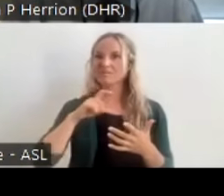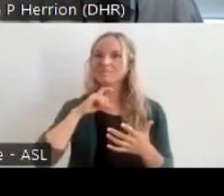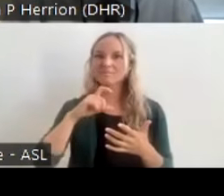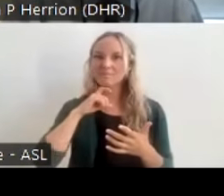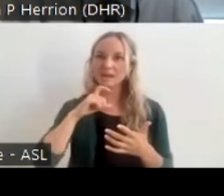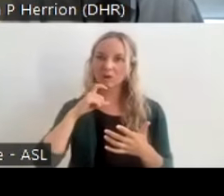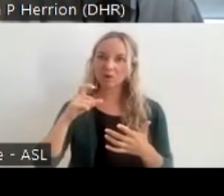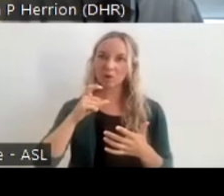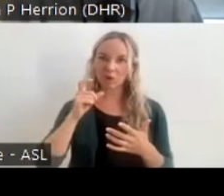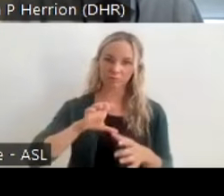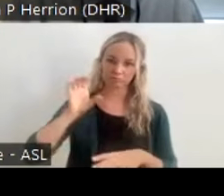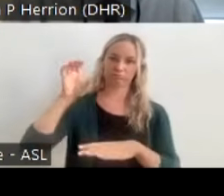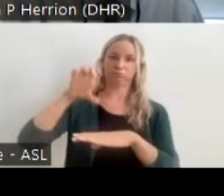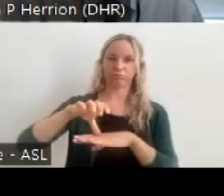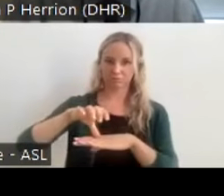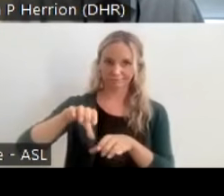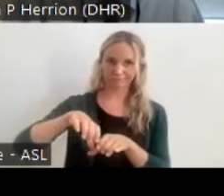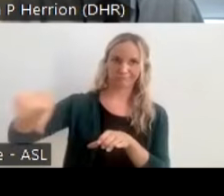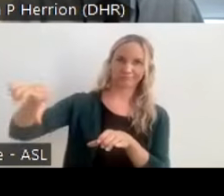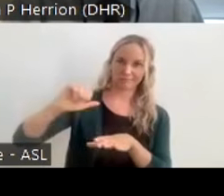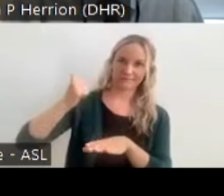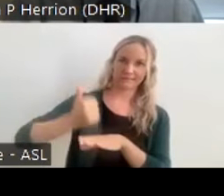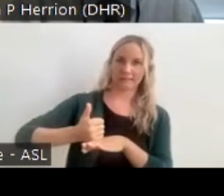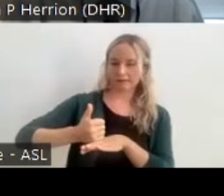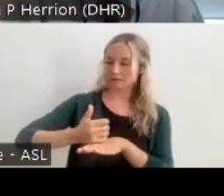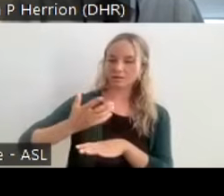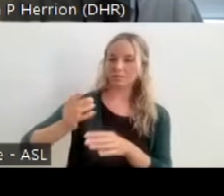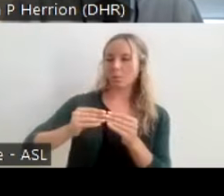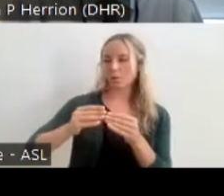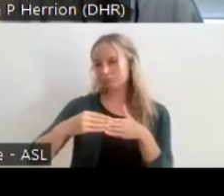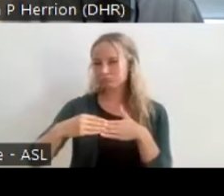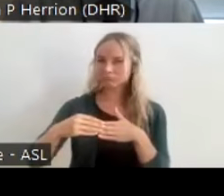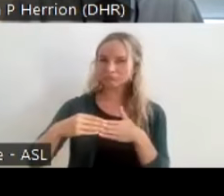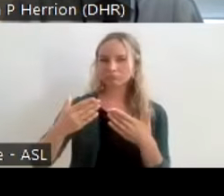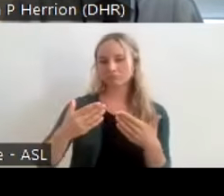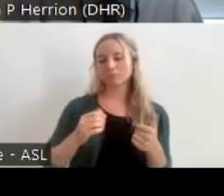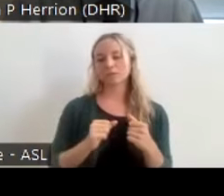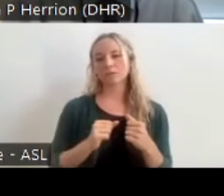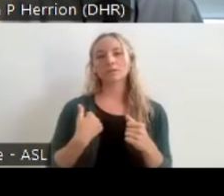accessibility,